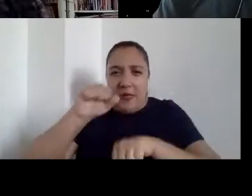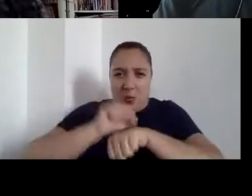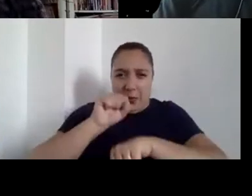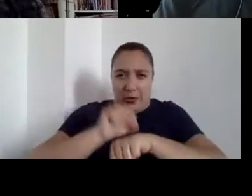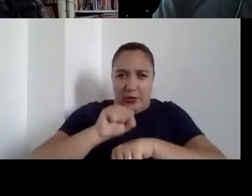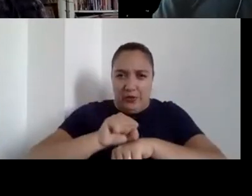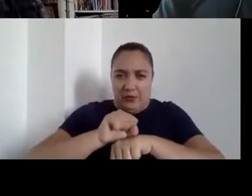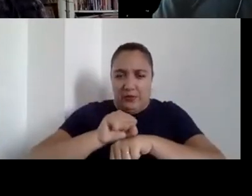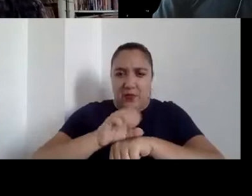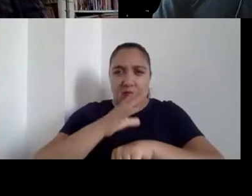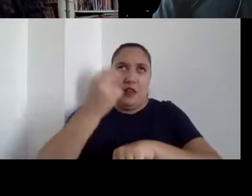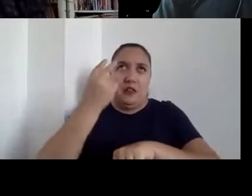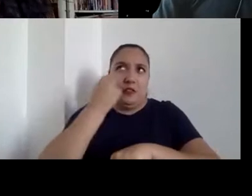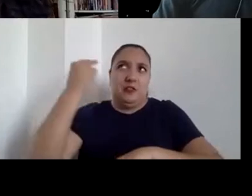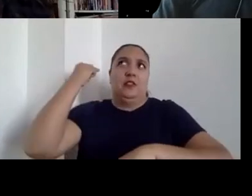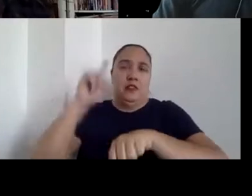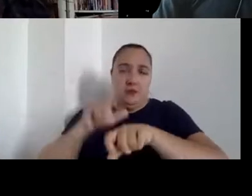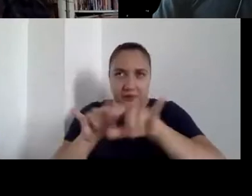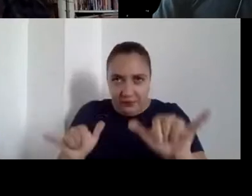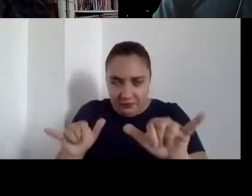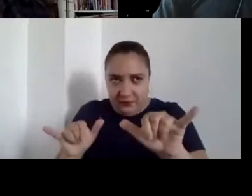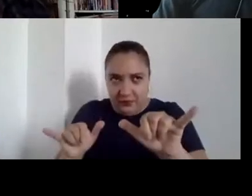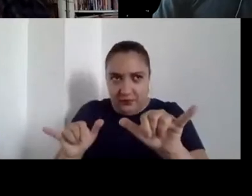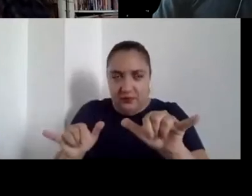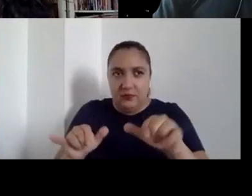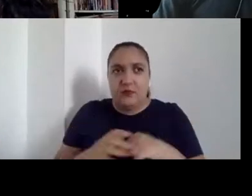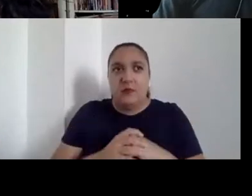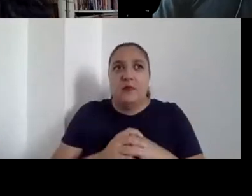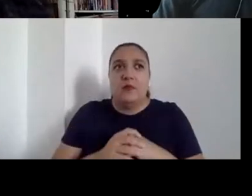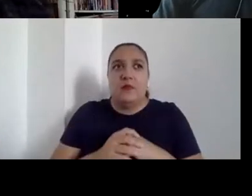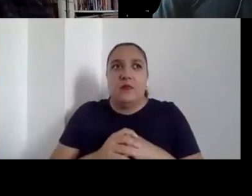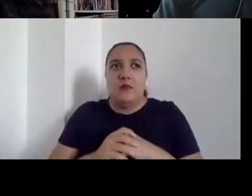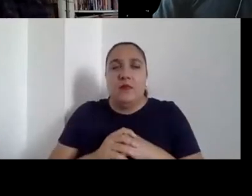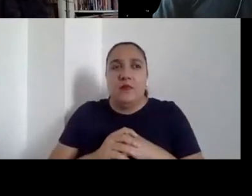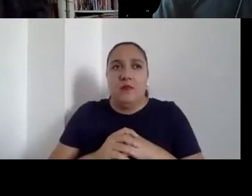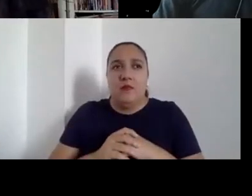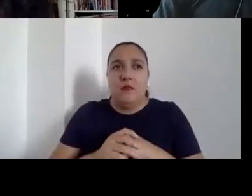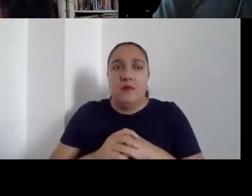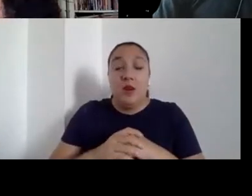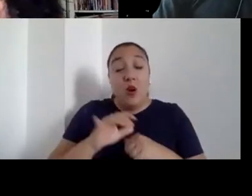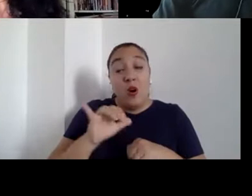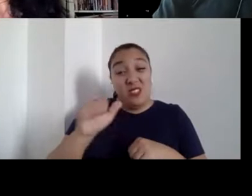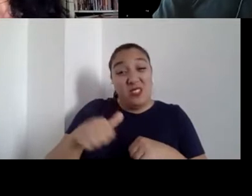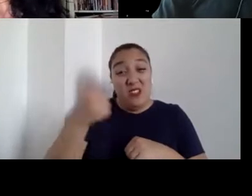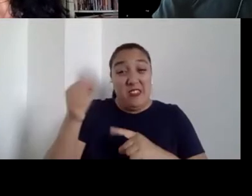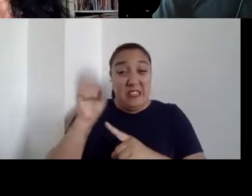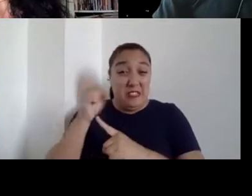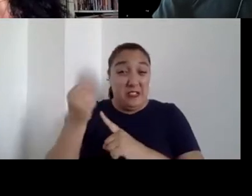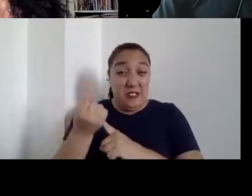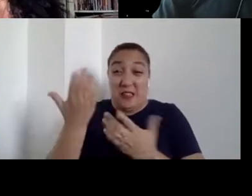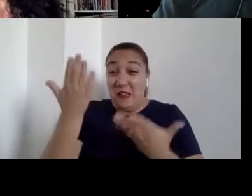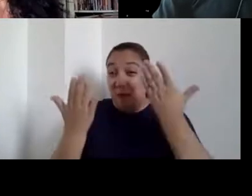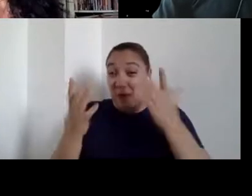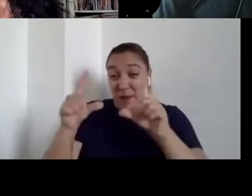in other -- in other instance there might not be a frame at all and you might